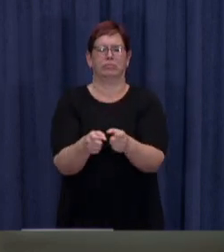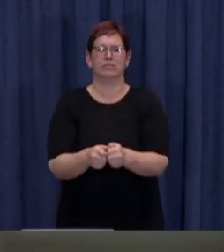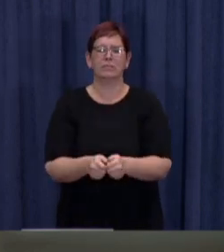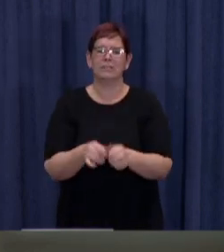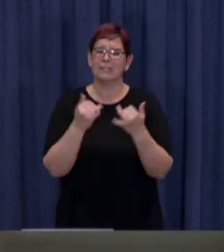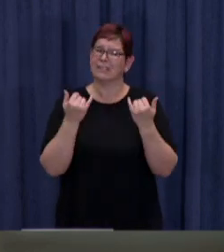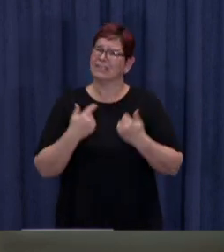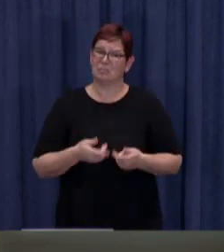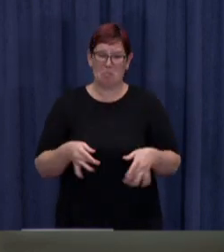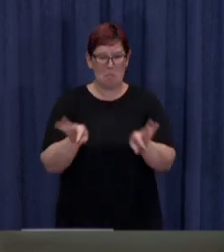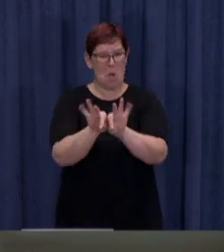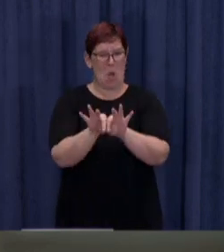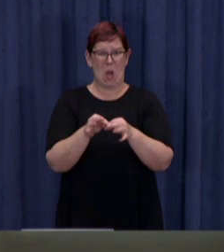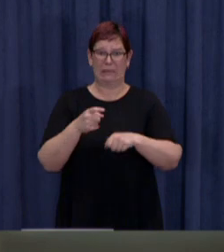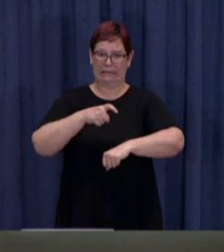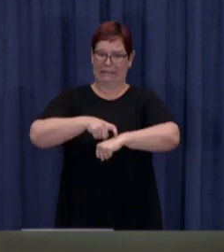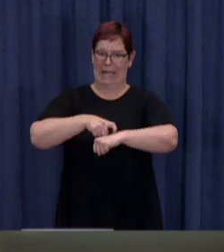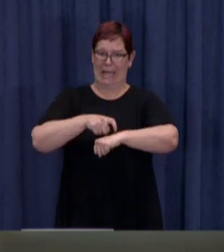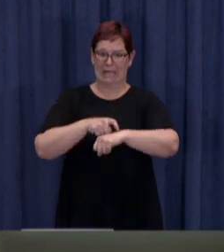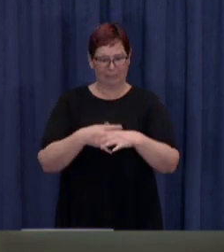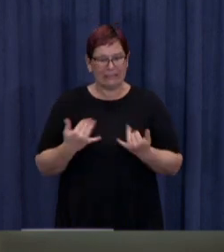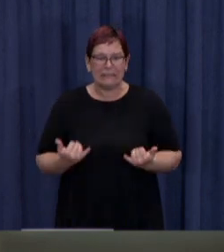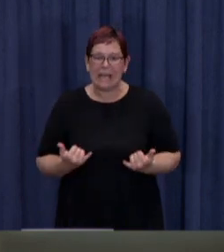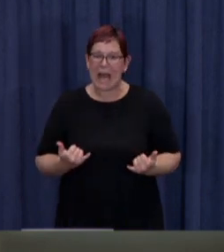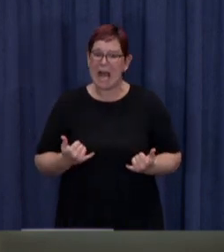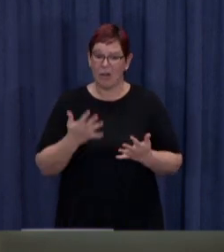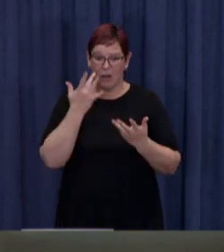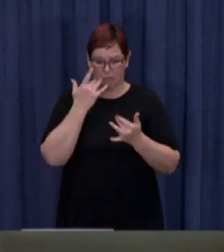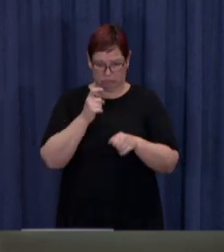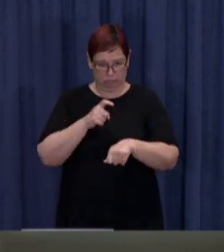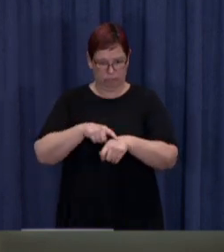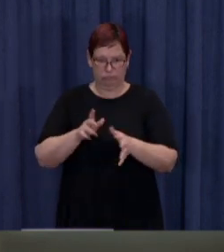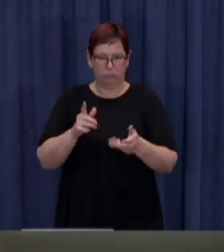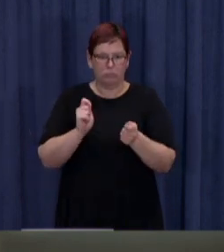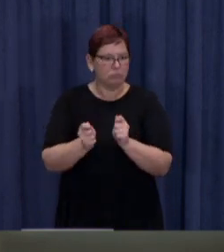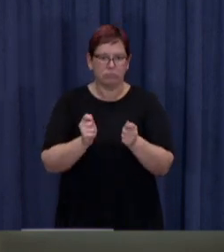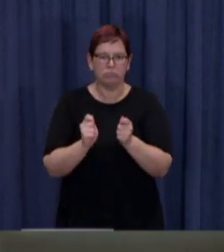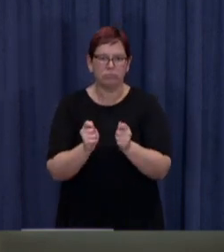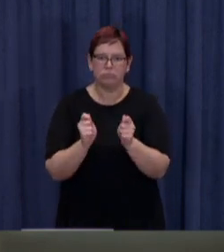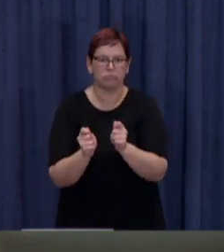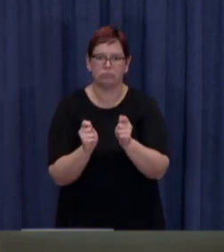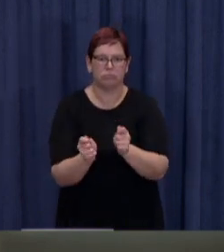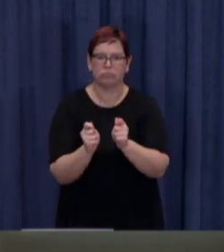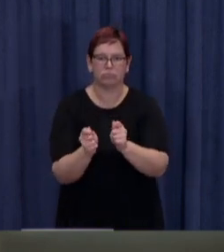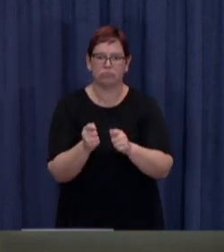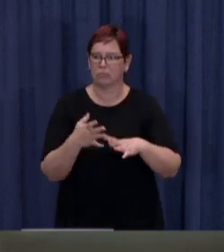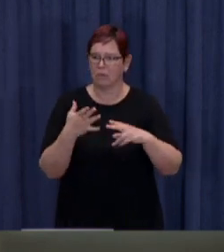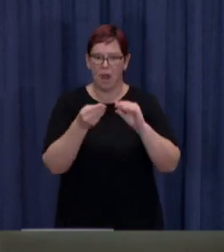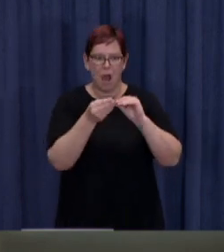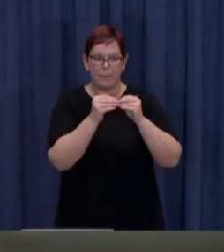are changing they have been changing as people have seen for several days now we are hearing of community contact we have thousands of people who came back from